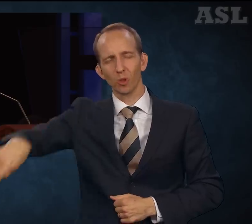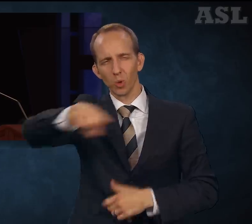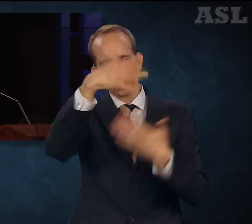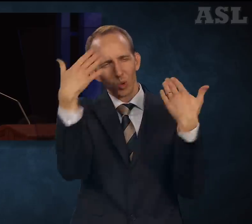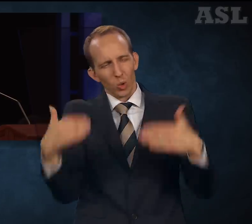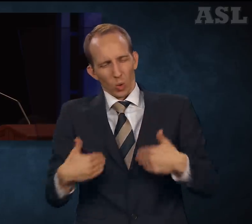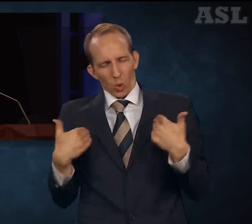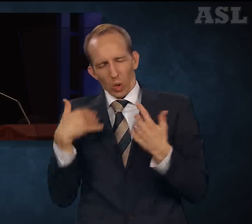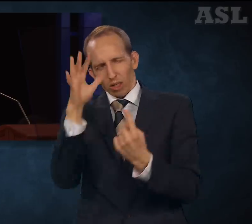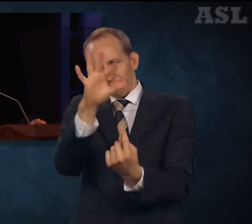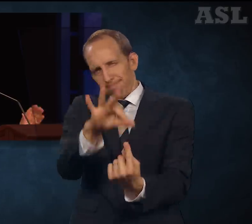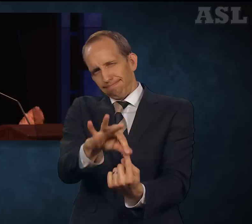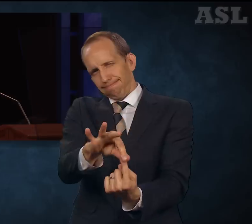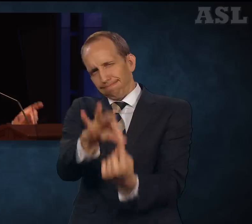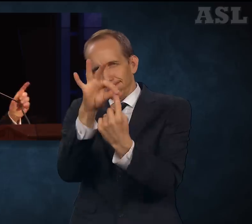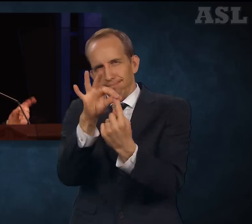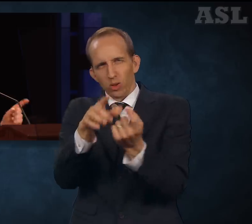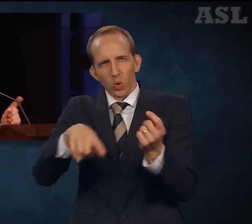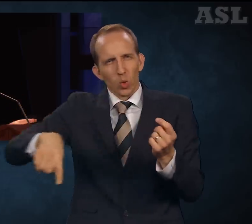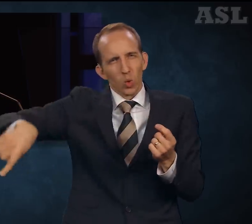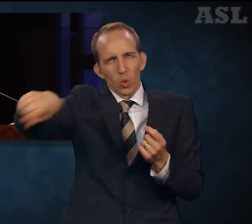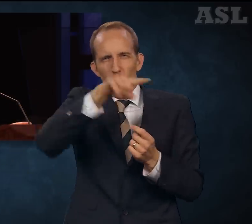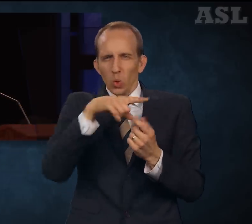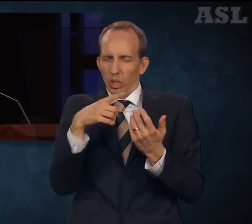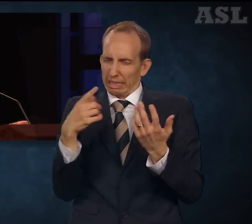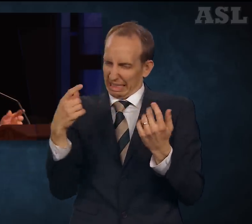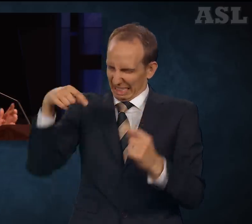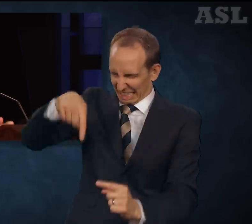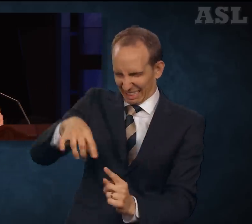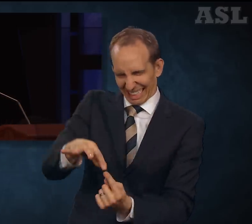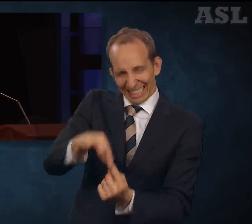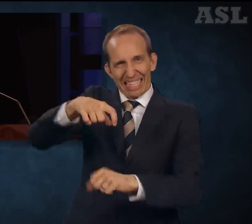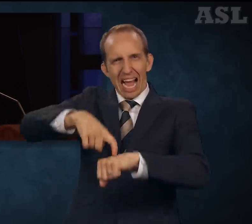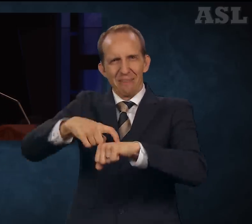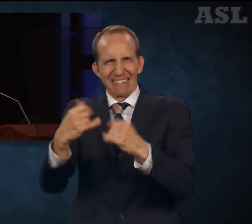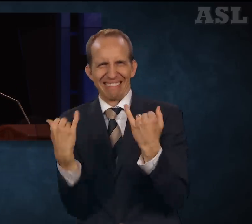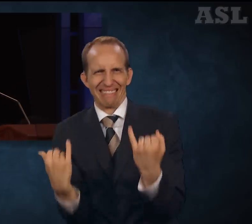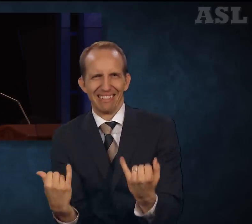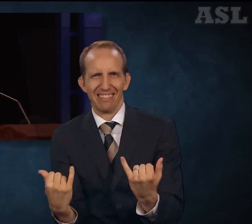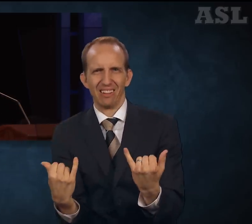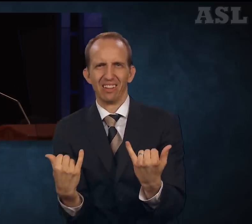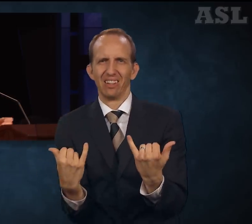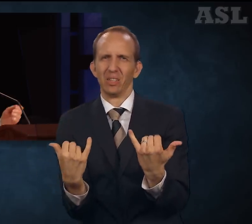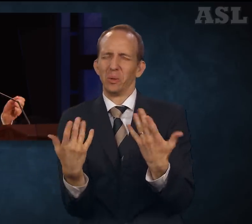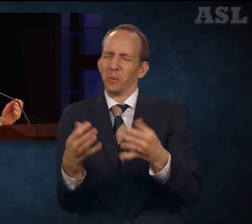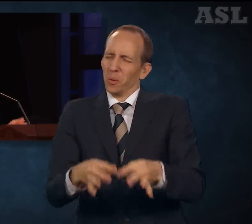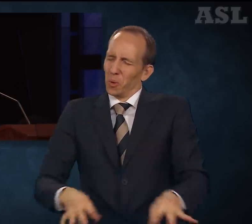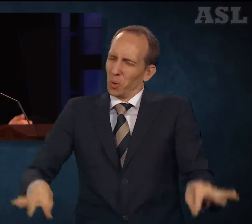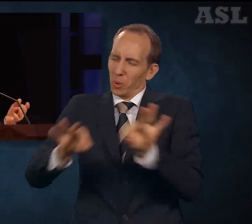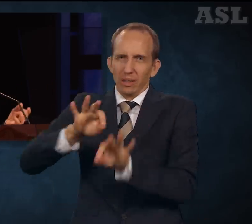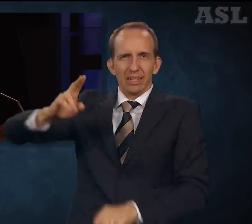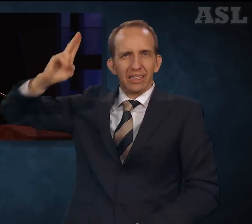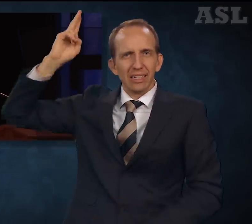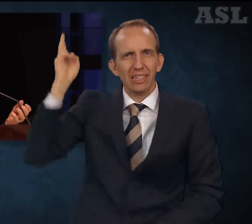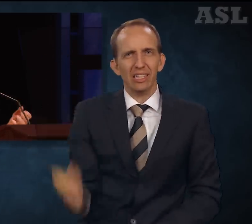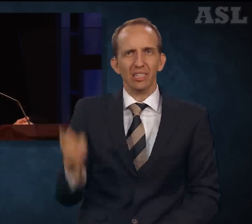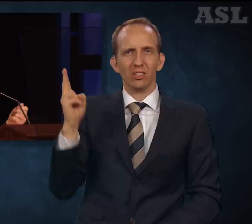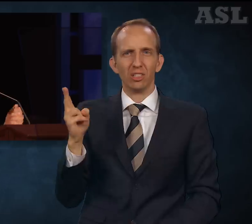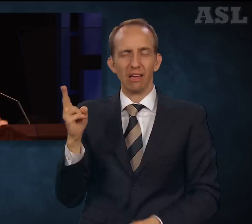MY DEAR EXTRAORDINARY YOUTH,